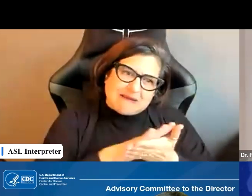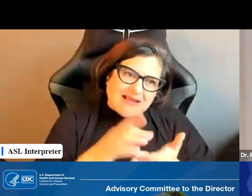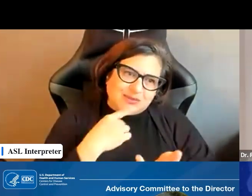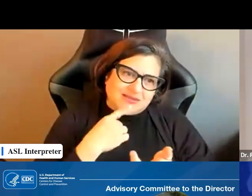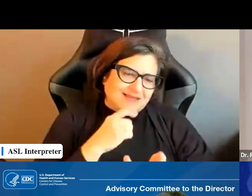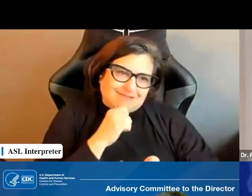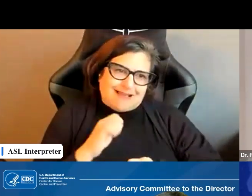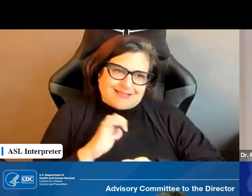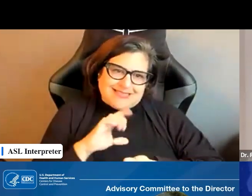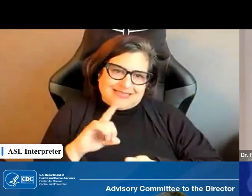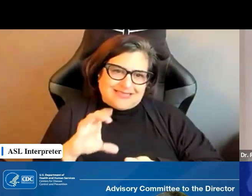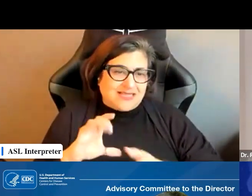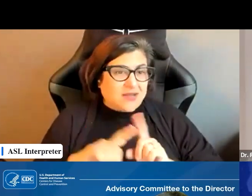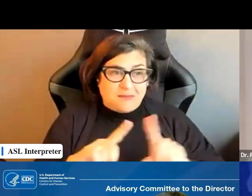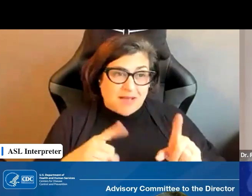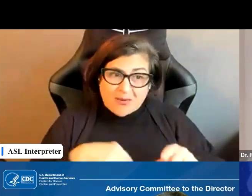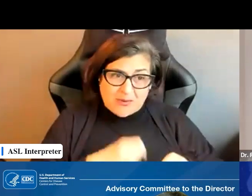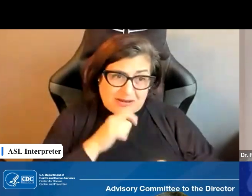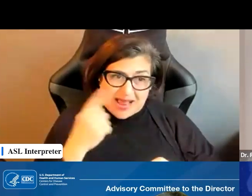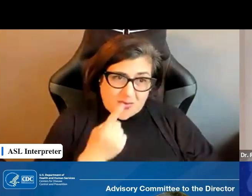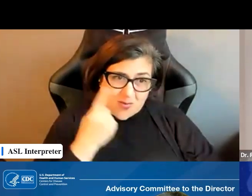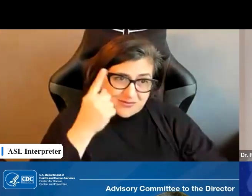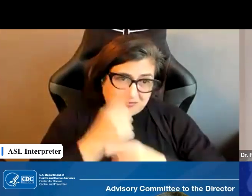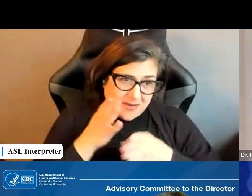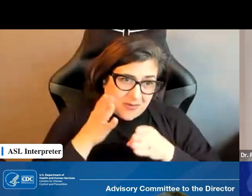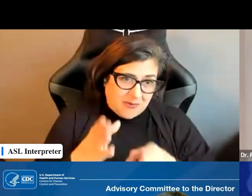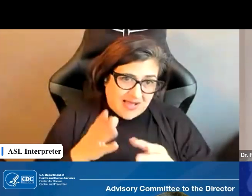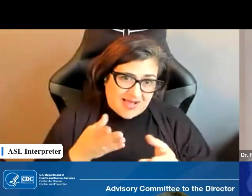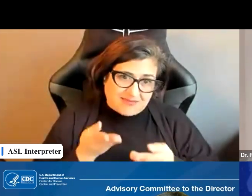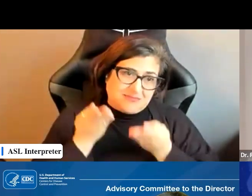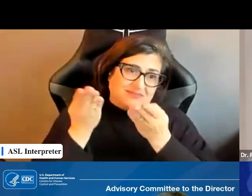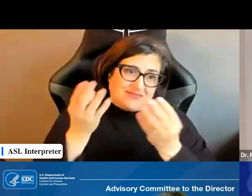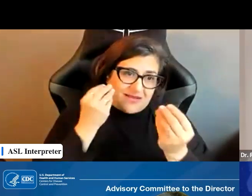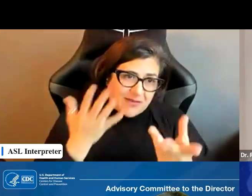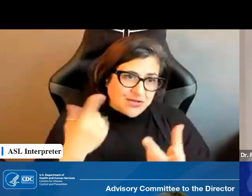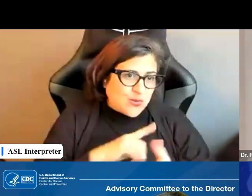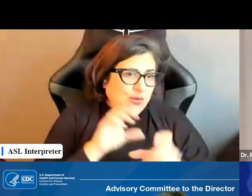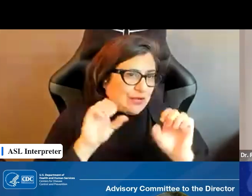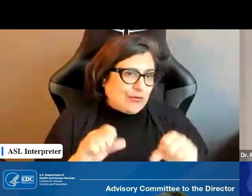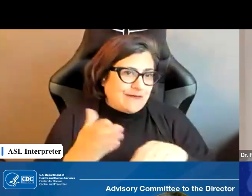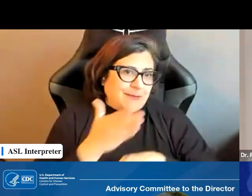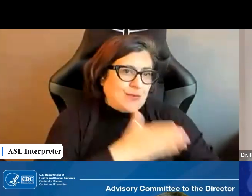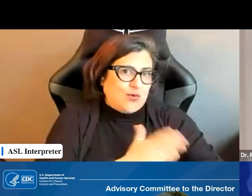we haven't always gotten it right either, right? So there have been definite times where we could have improved communication with